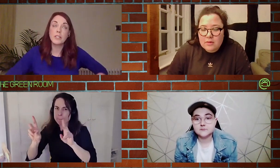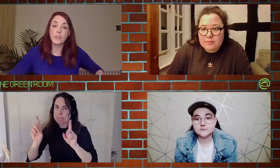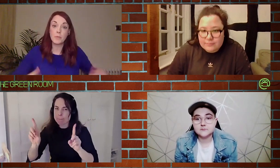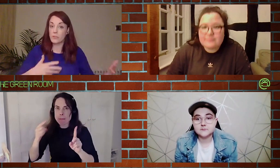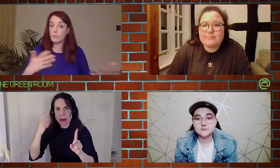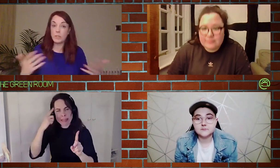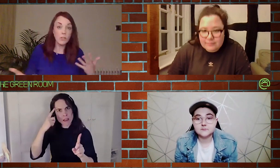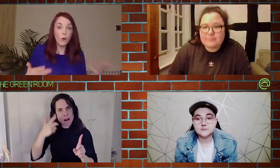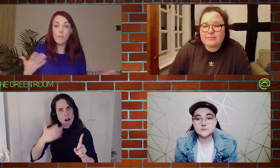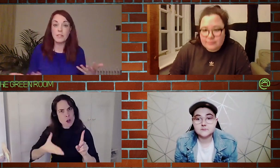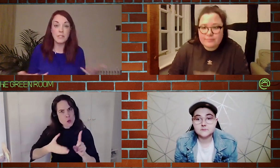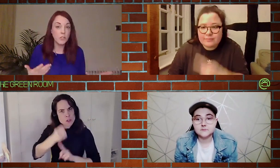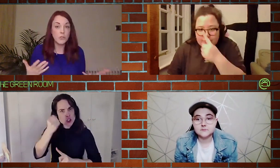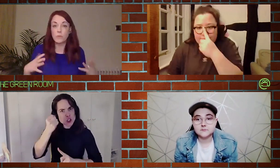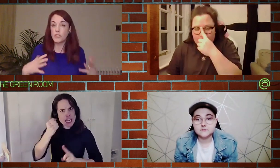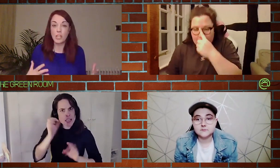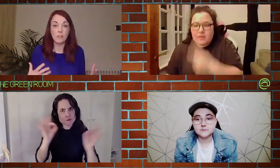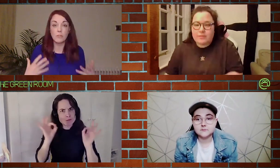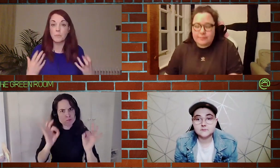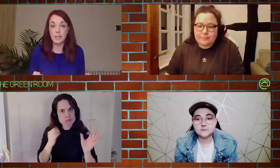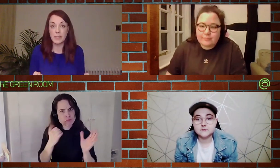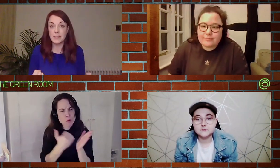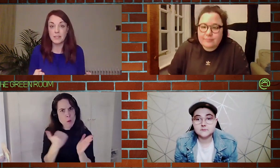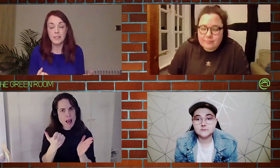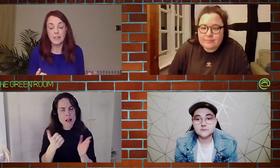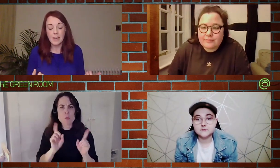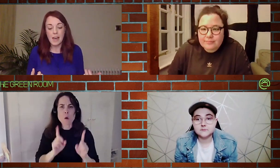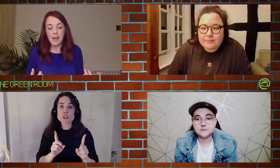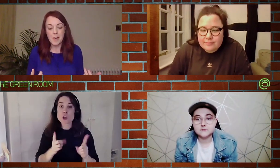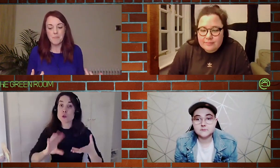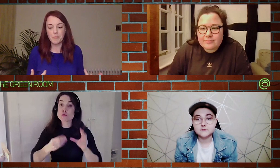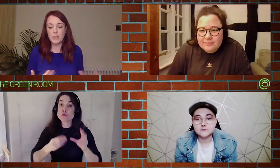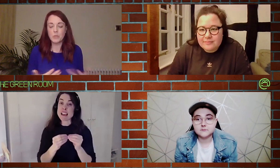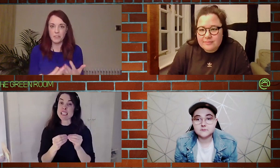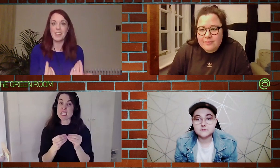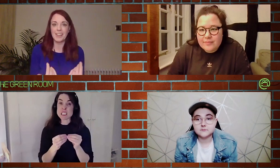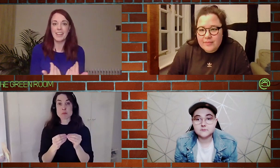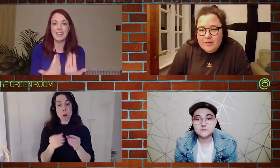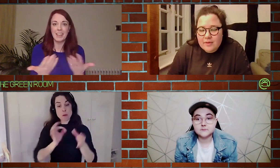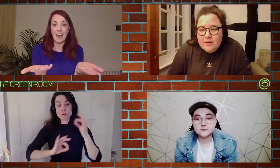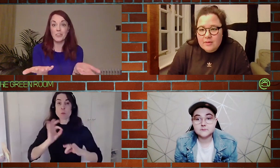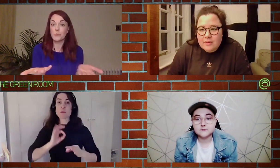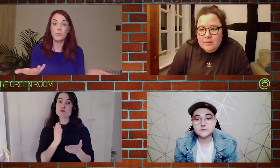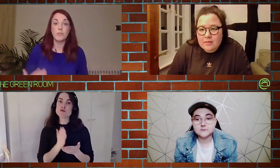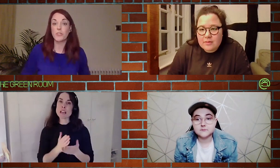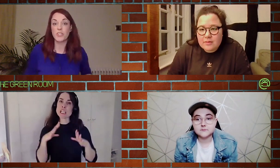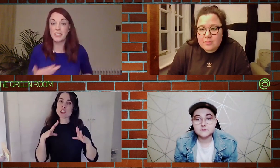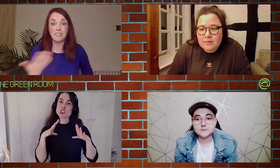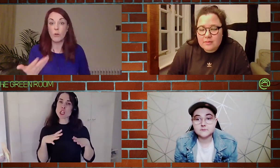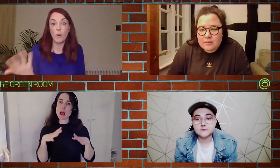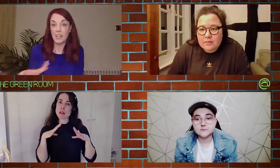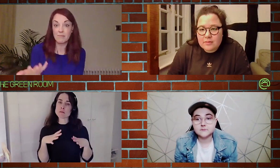you made this really conversational, chilled piece. And so it felt like the character was really just talking